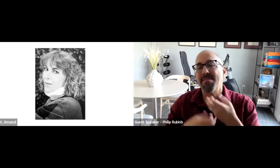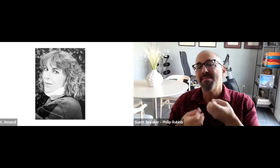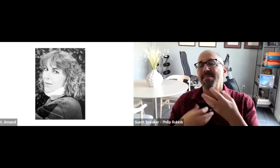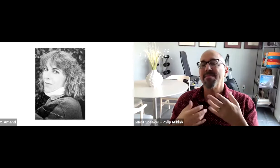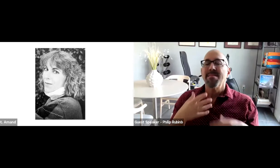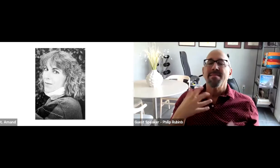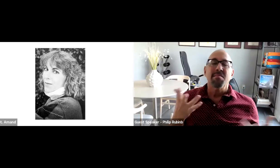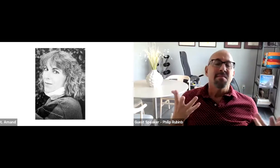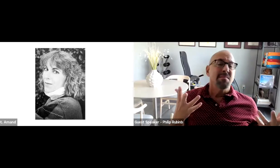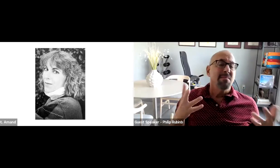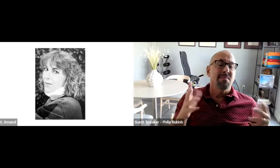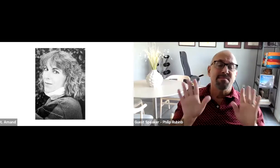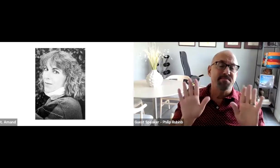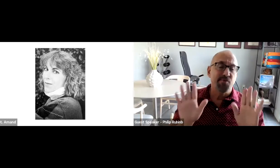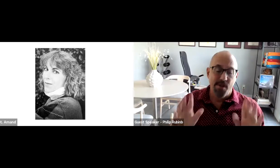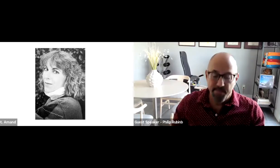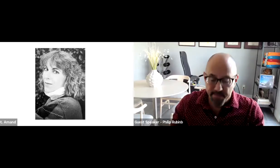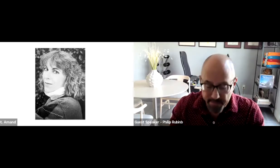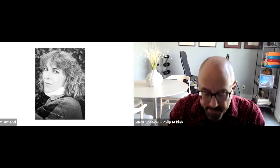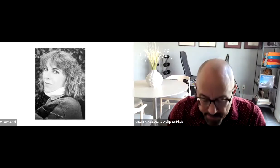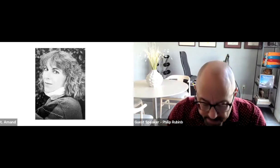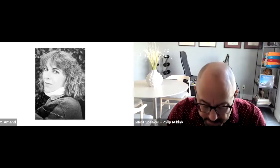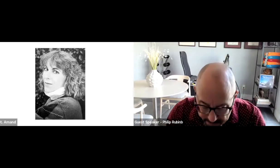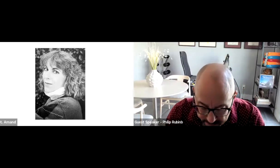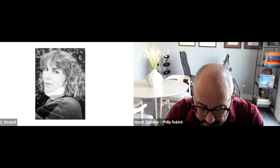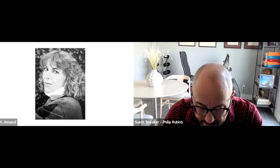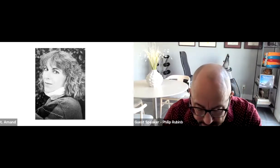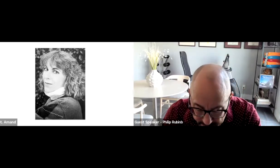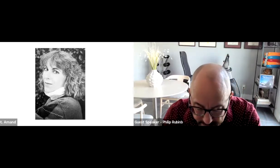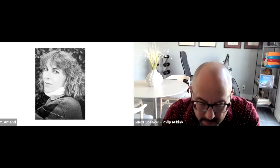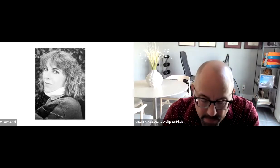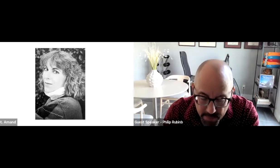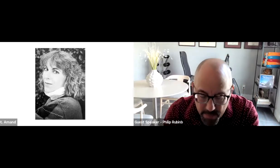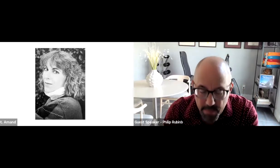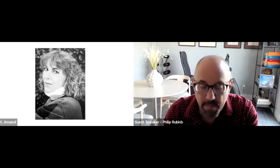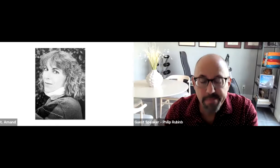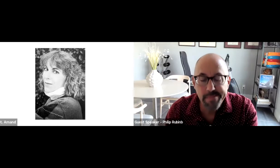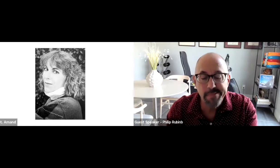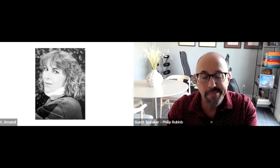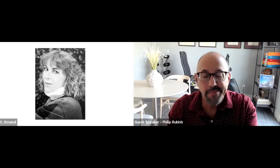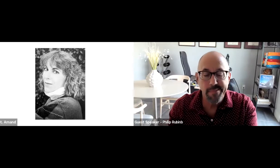and Julianna was one of them as well who would listen to these stories and provide the support, so I--